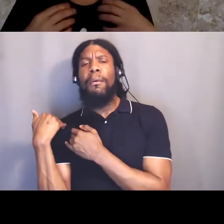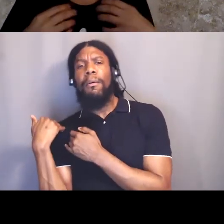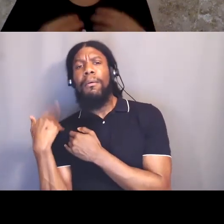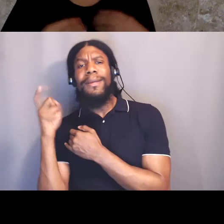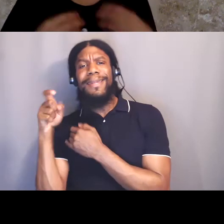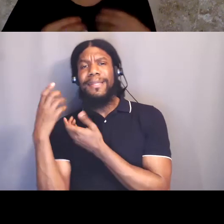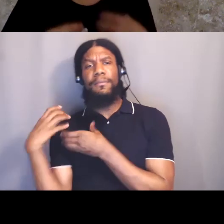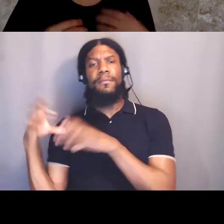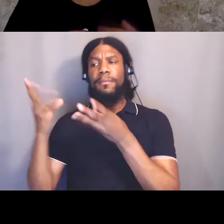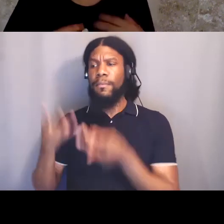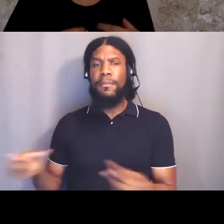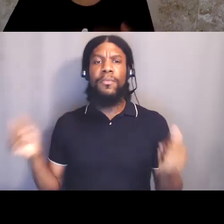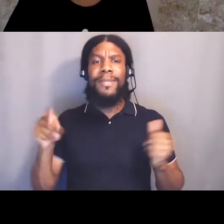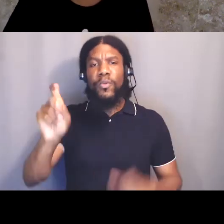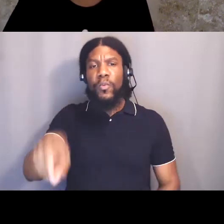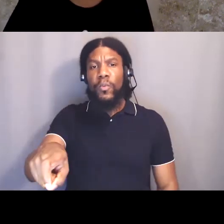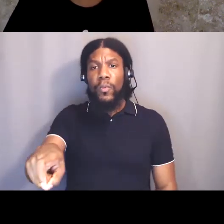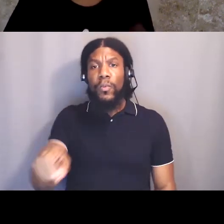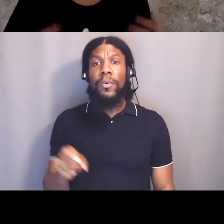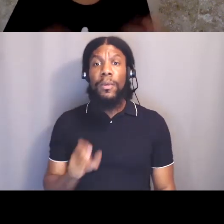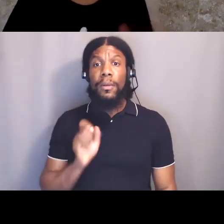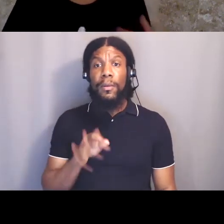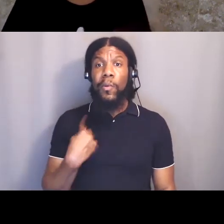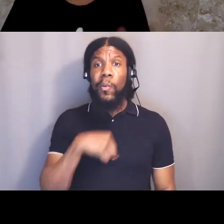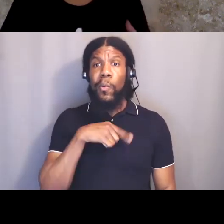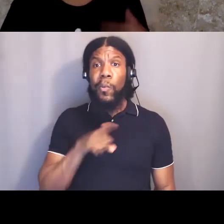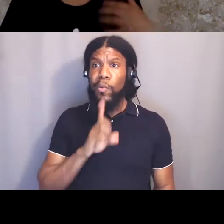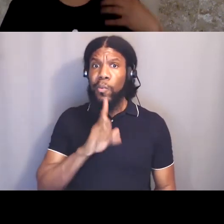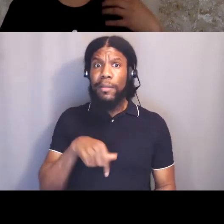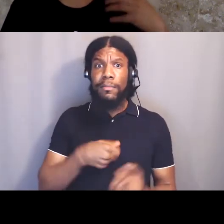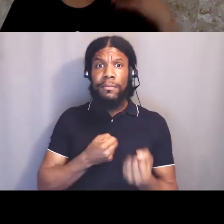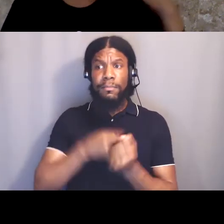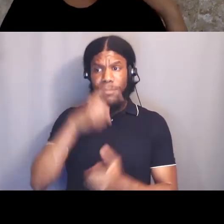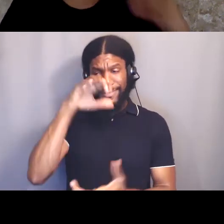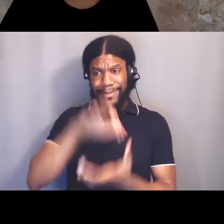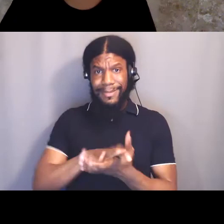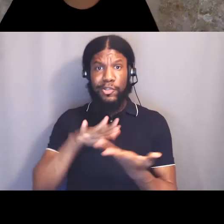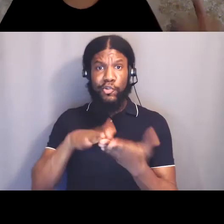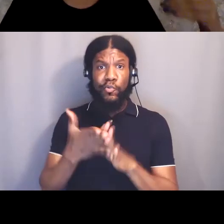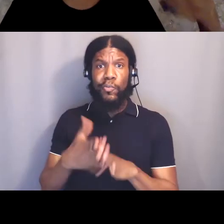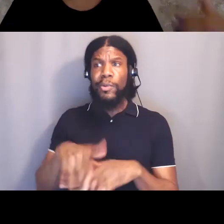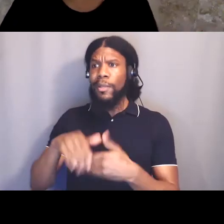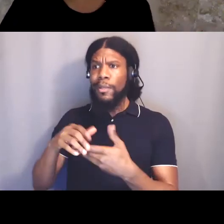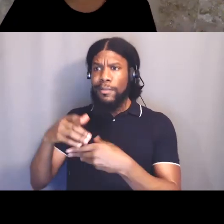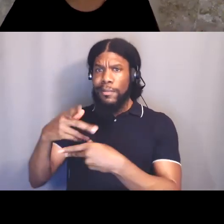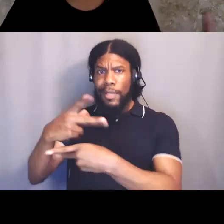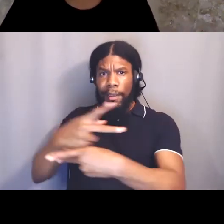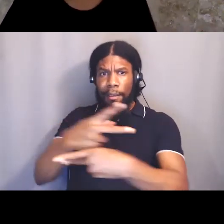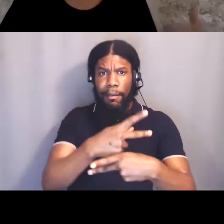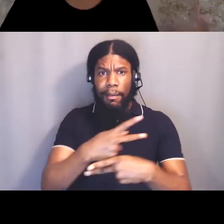And if we believe in community care, this child should have everything she ever wants and needs.